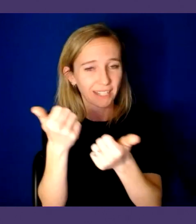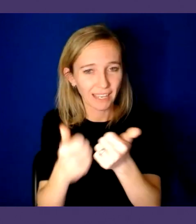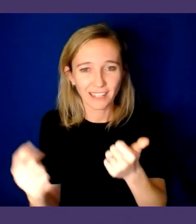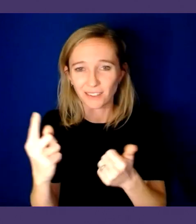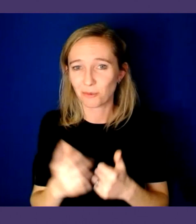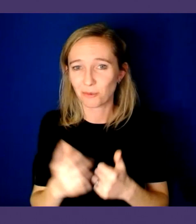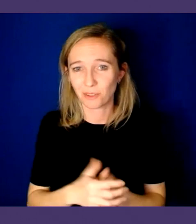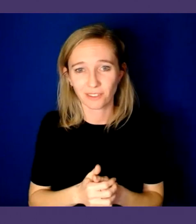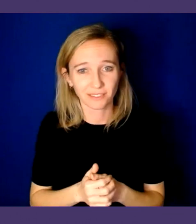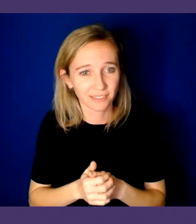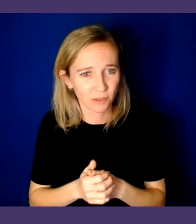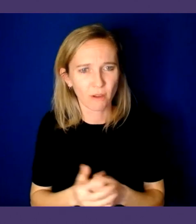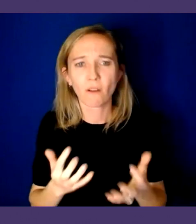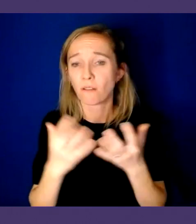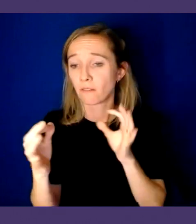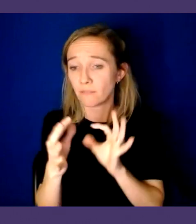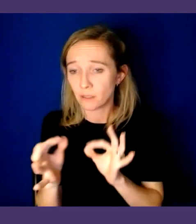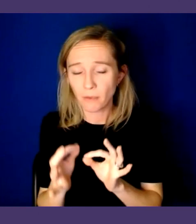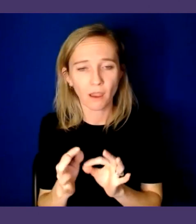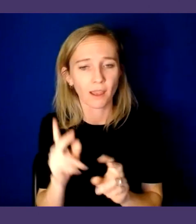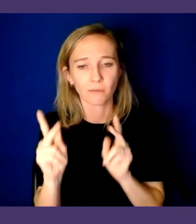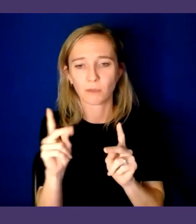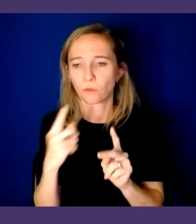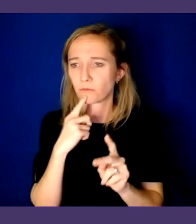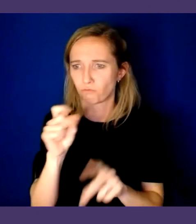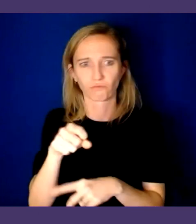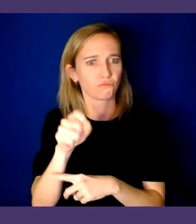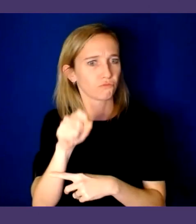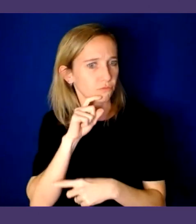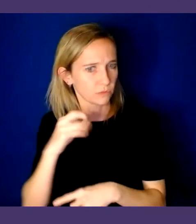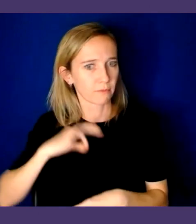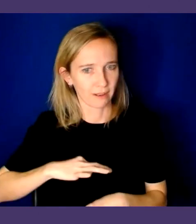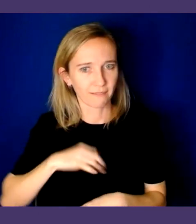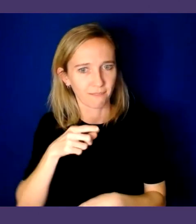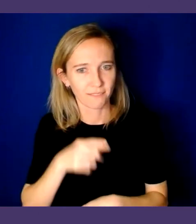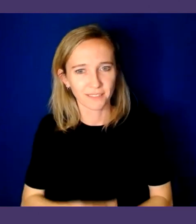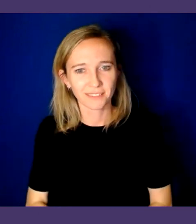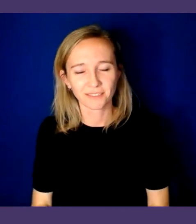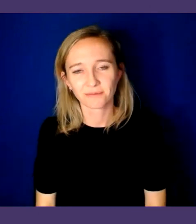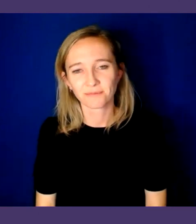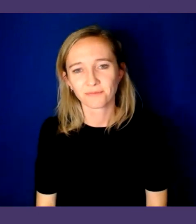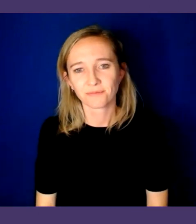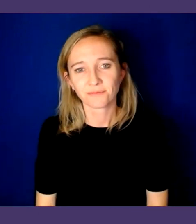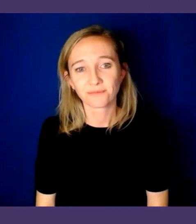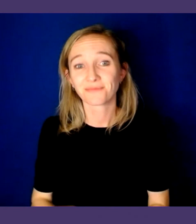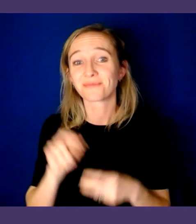People find that super useful. The second question I wanted to address,